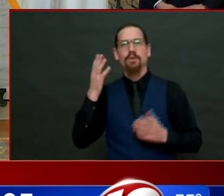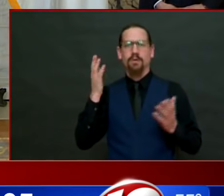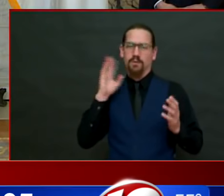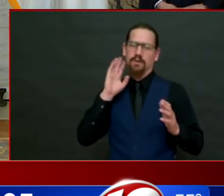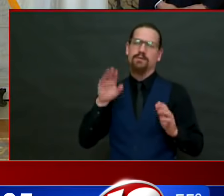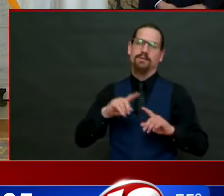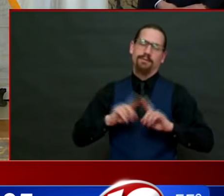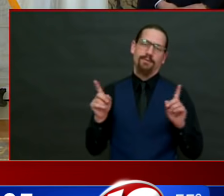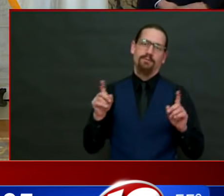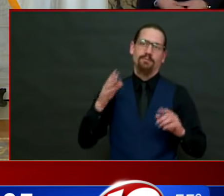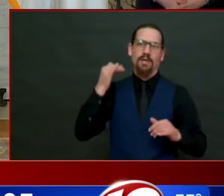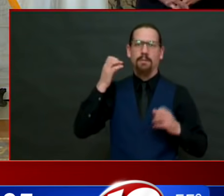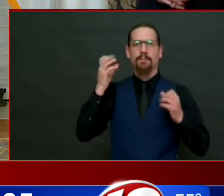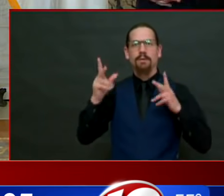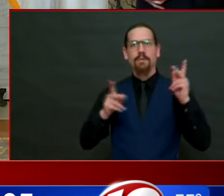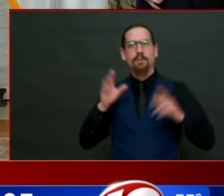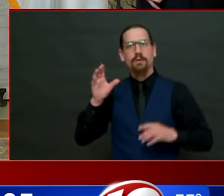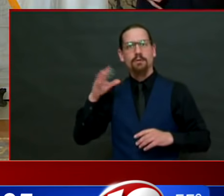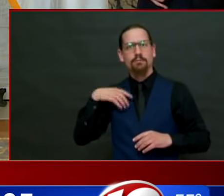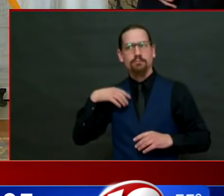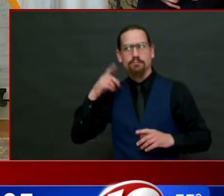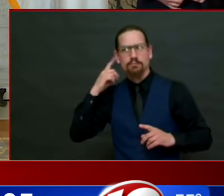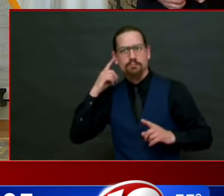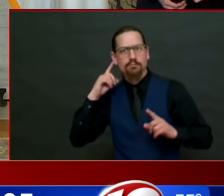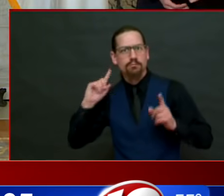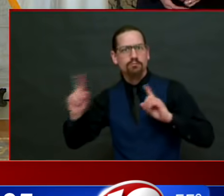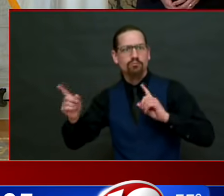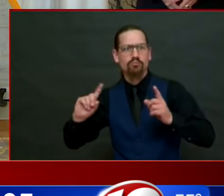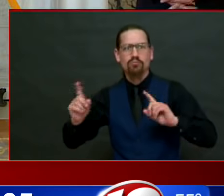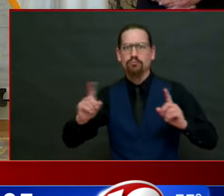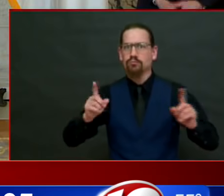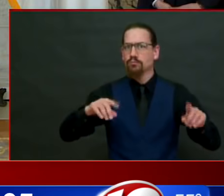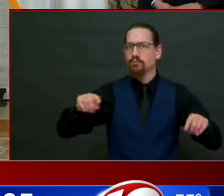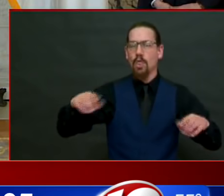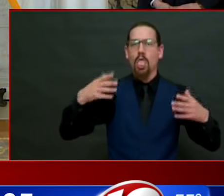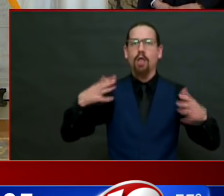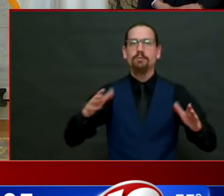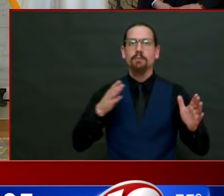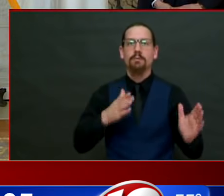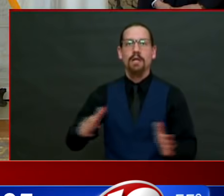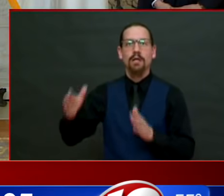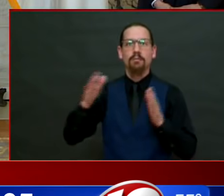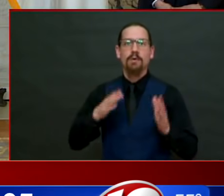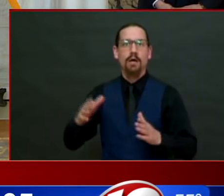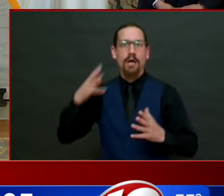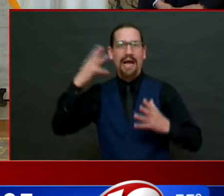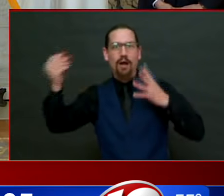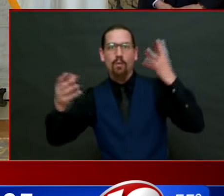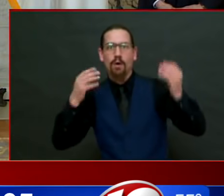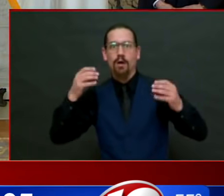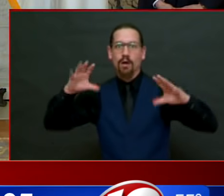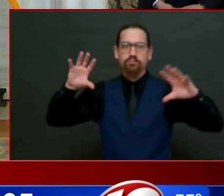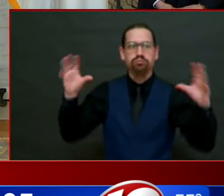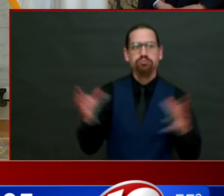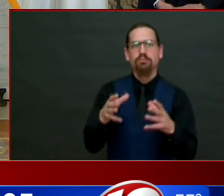WHY AM I SAYING THAT TODAY? I HAVE ALREADY HEARD FROM FRIENDS AND FAMILY WHO ARE